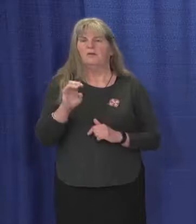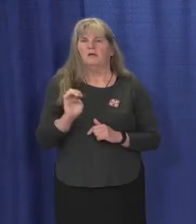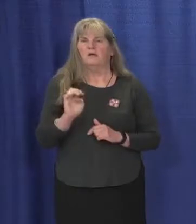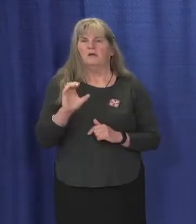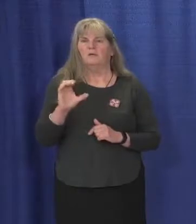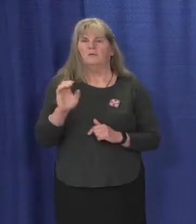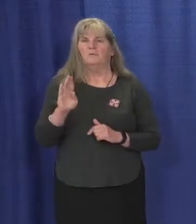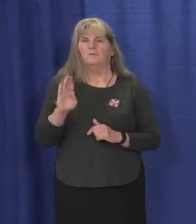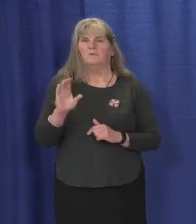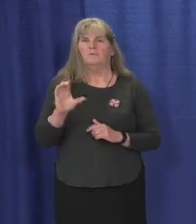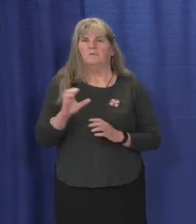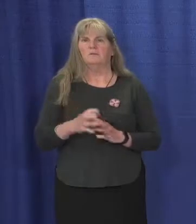Pat: We will now go to